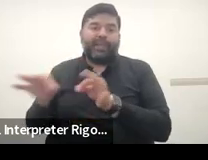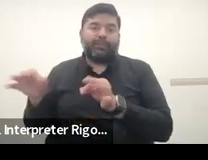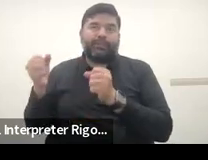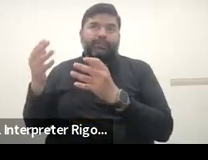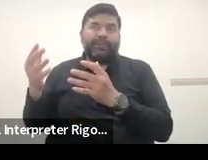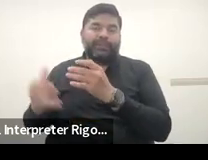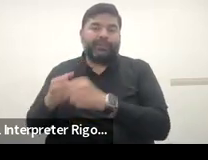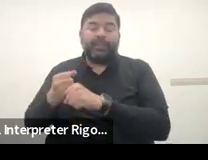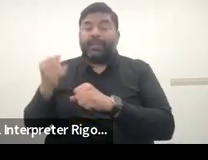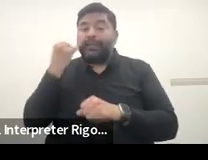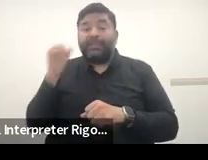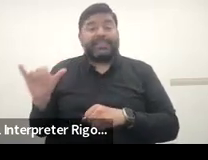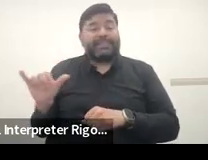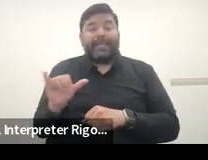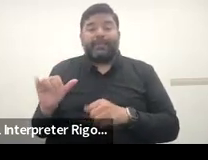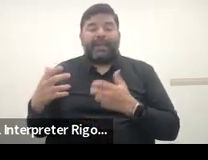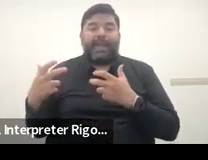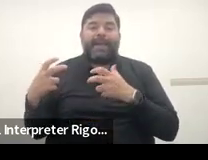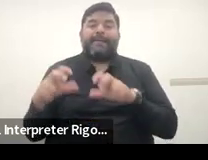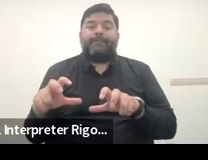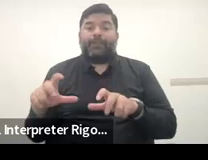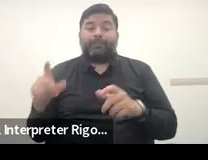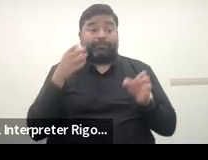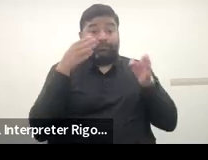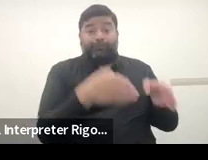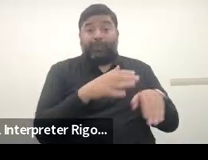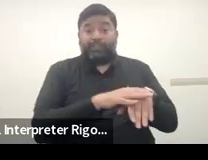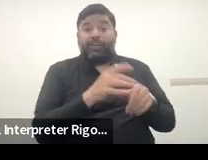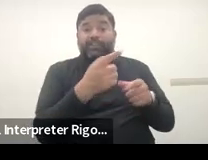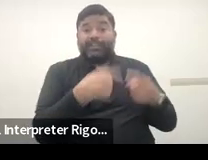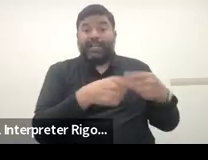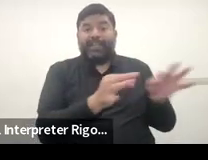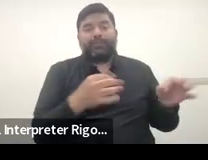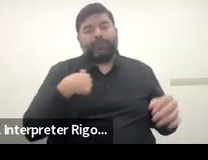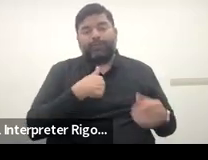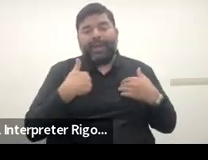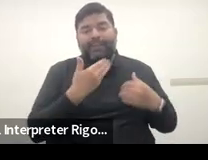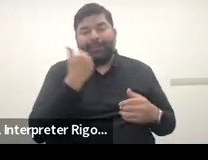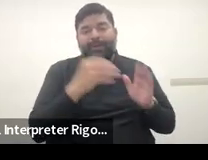gone into sign language you would probably have a better model, but yeah this is this includes